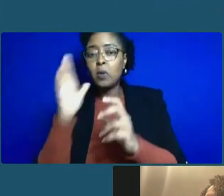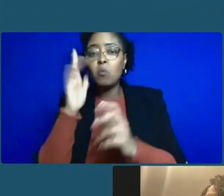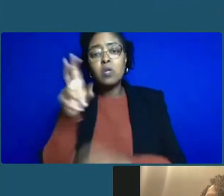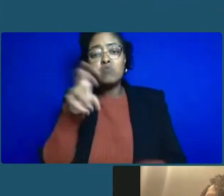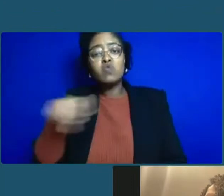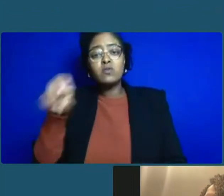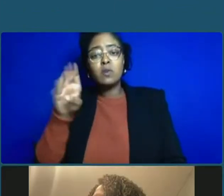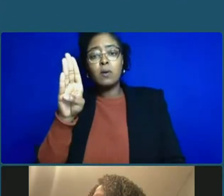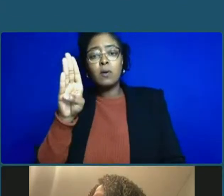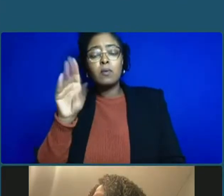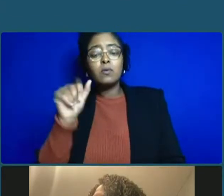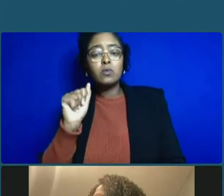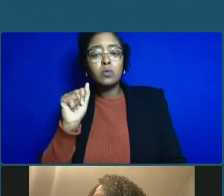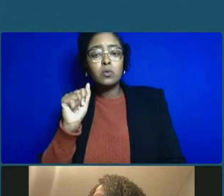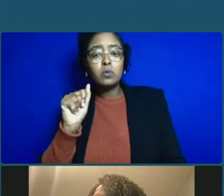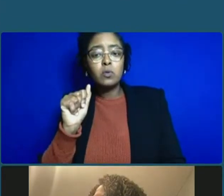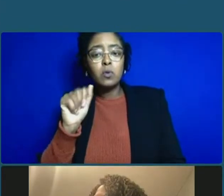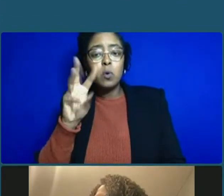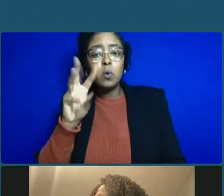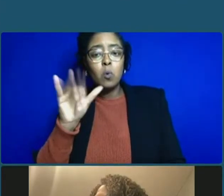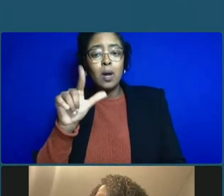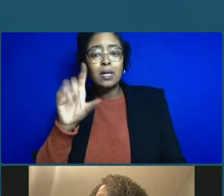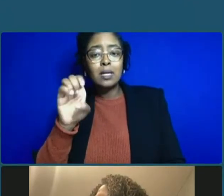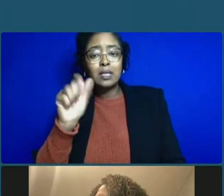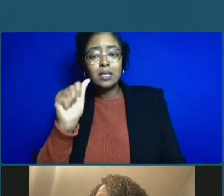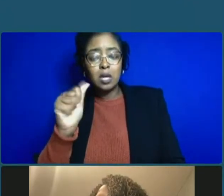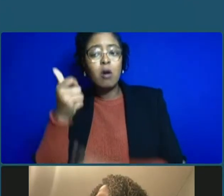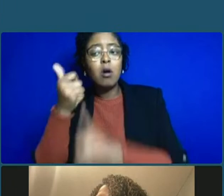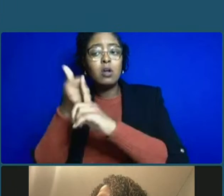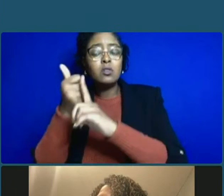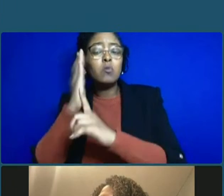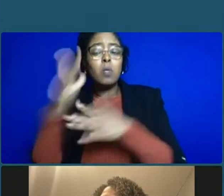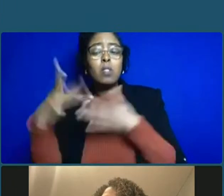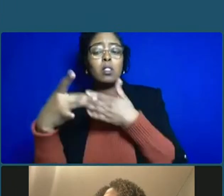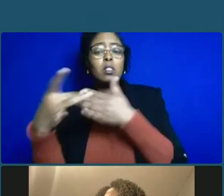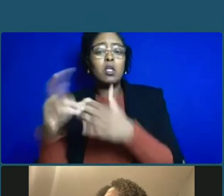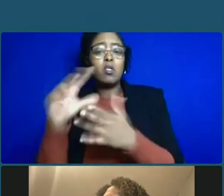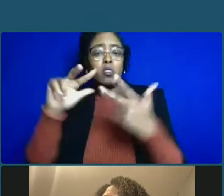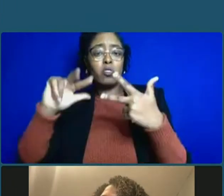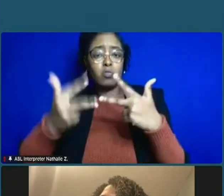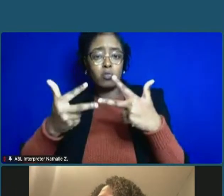the next topic, so I'm going to transfer it to Byron Reilly.